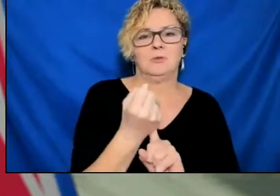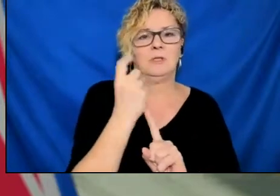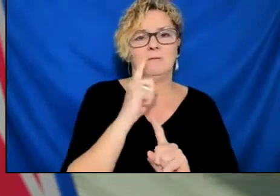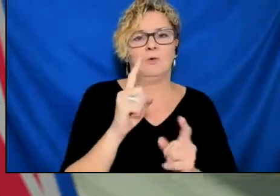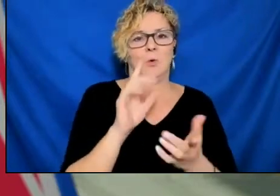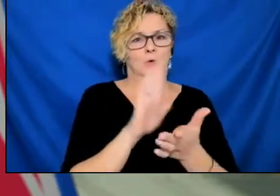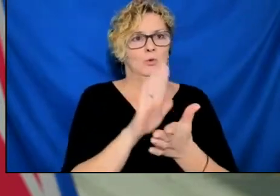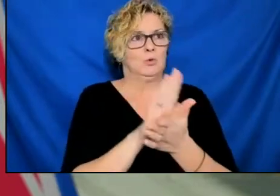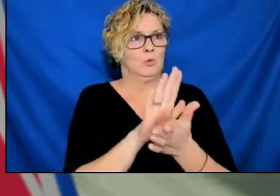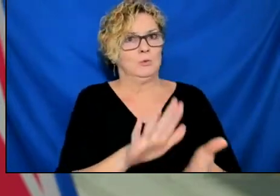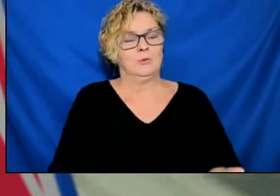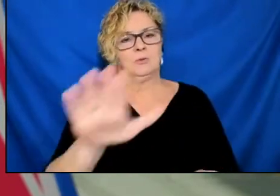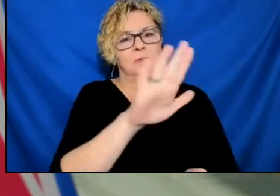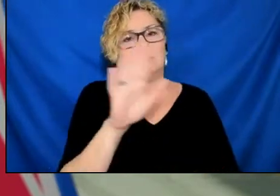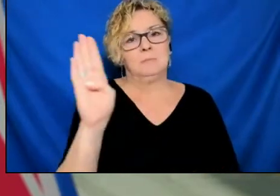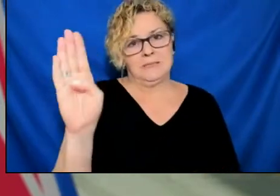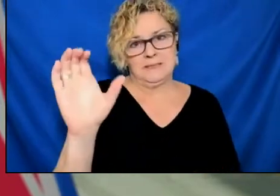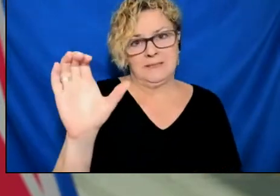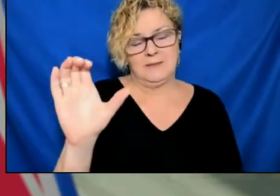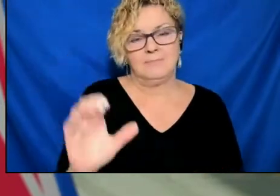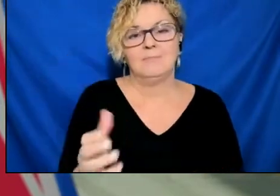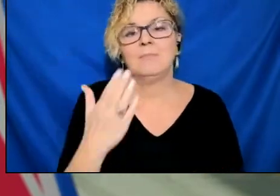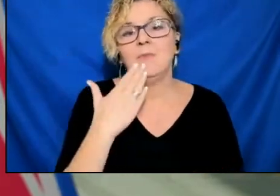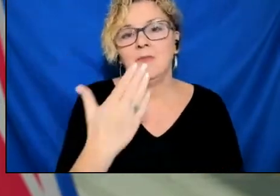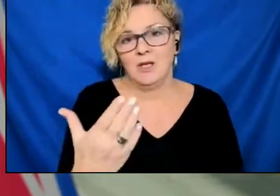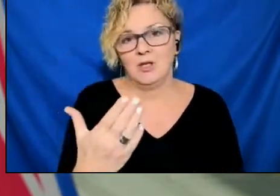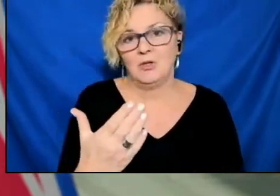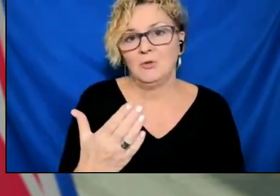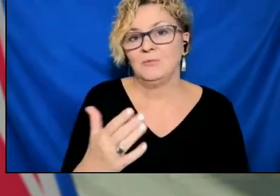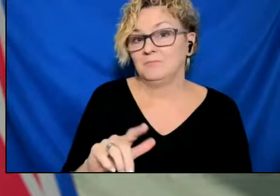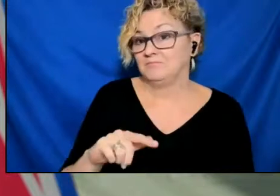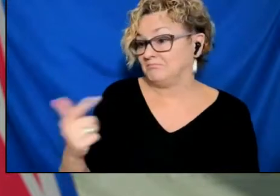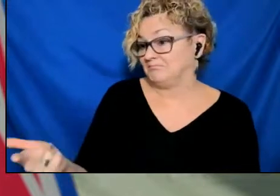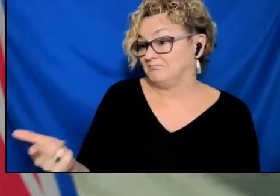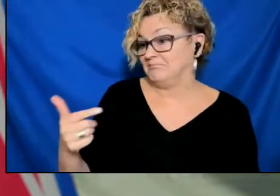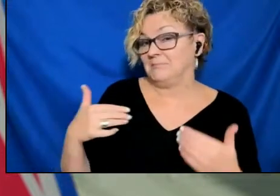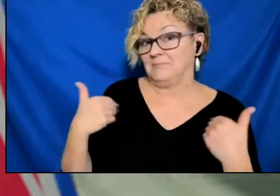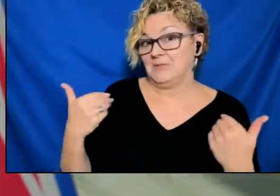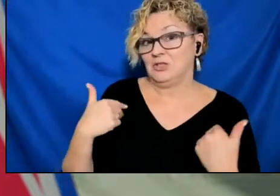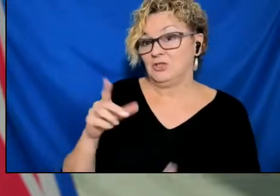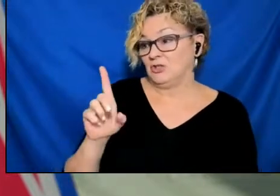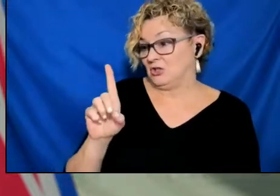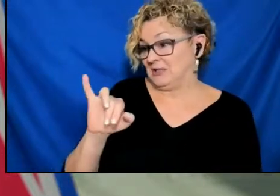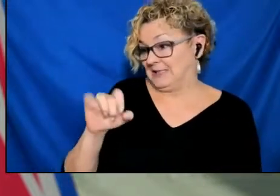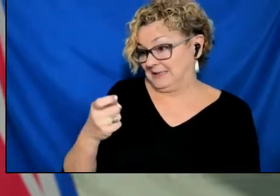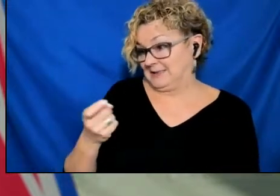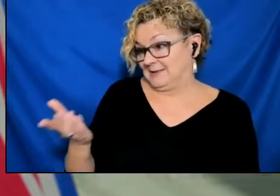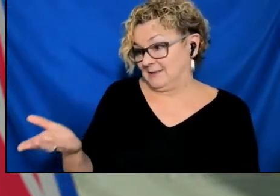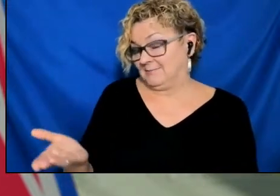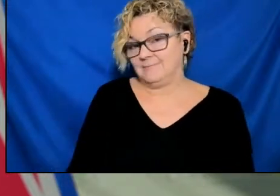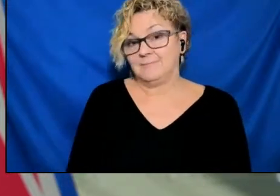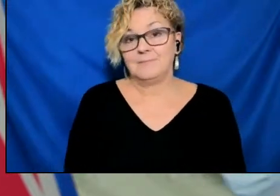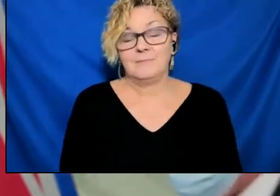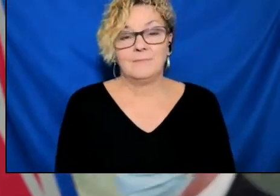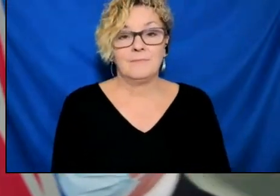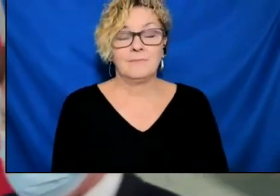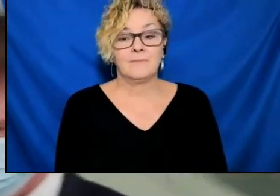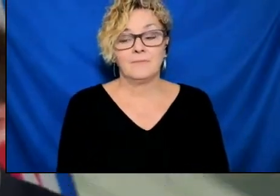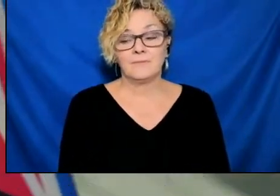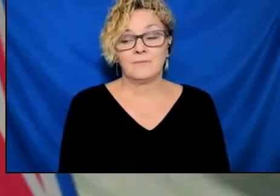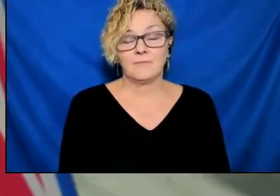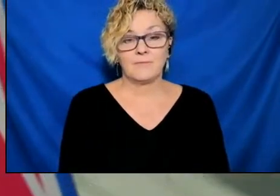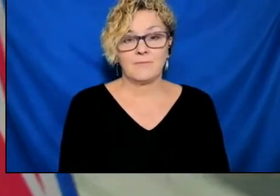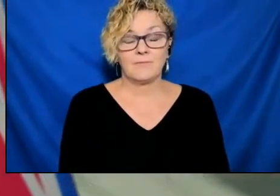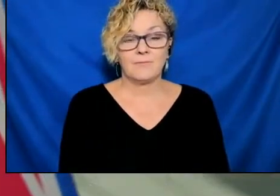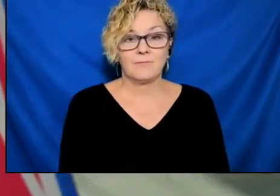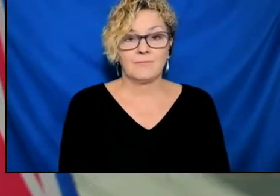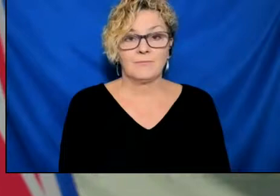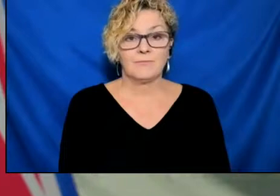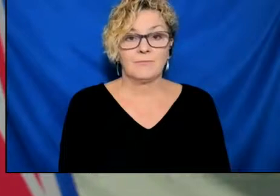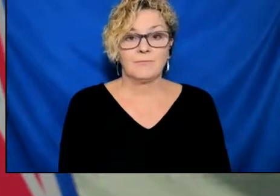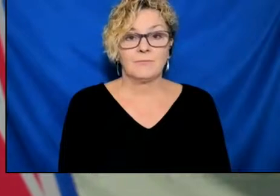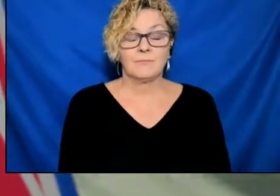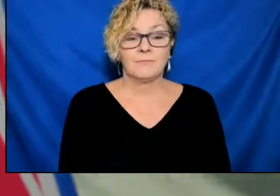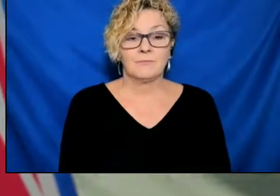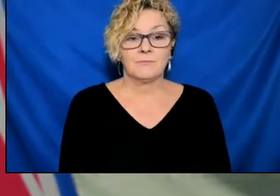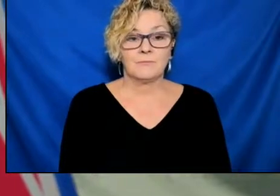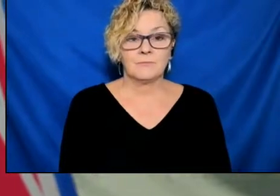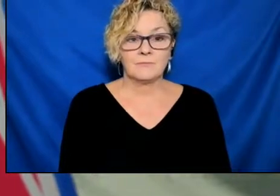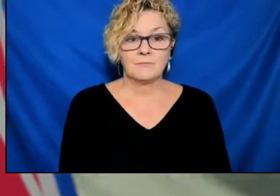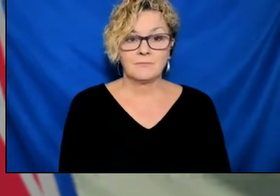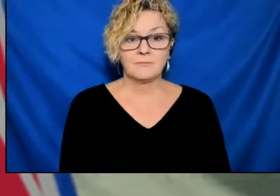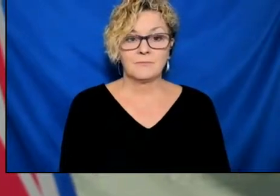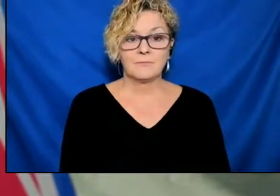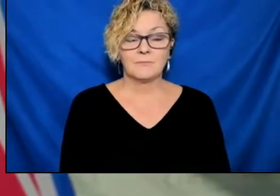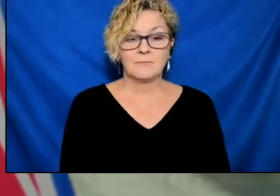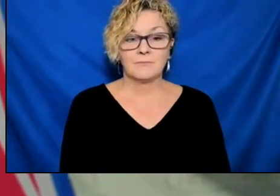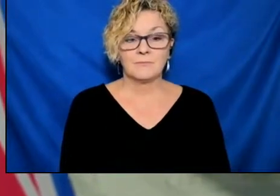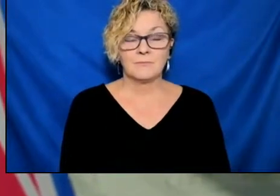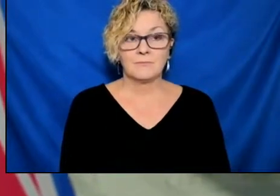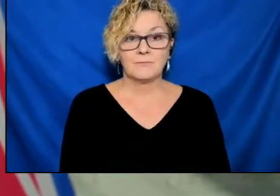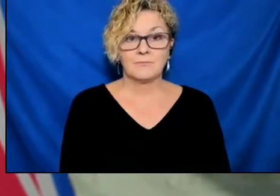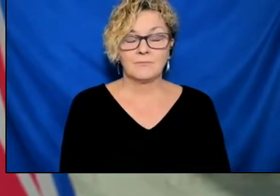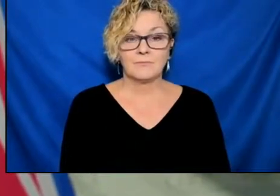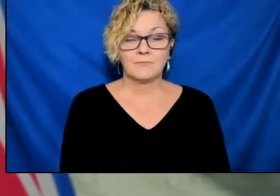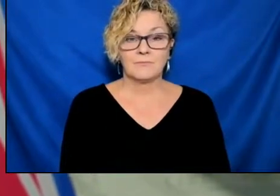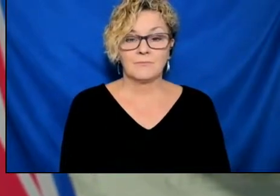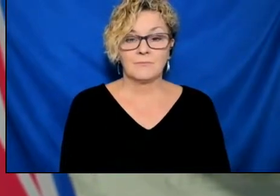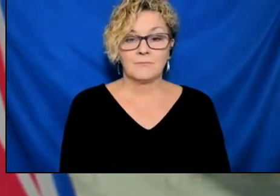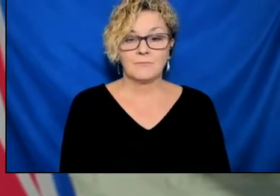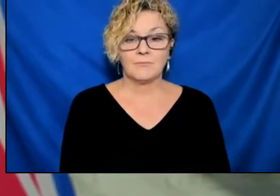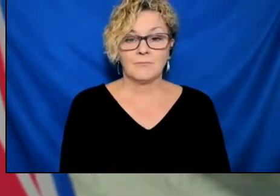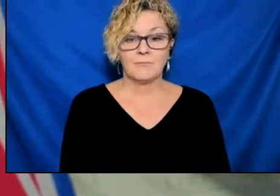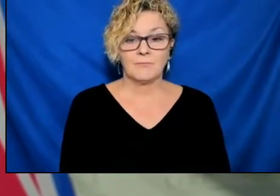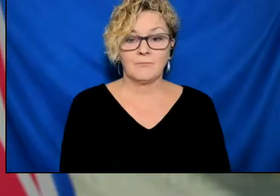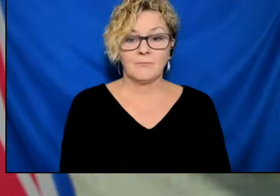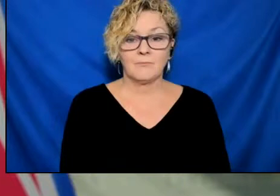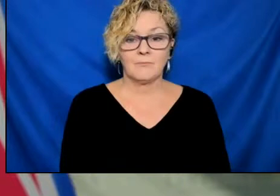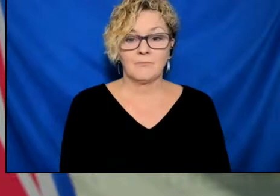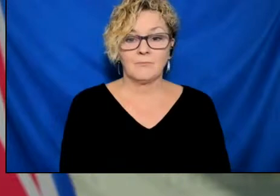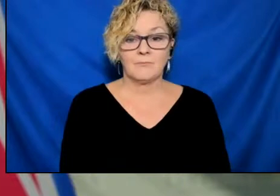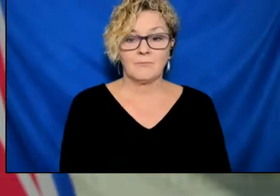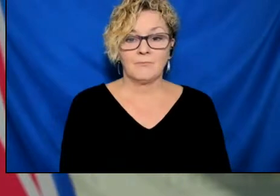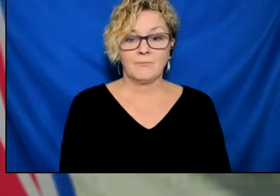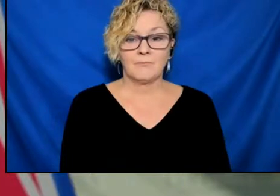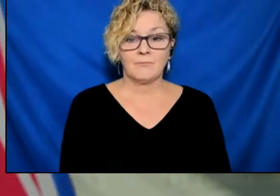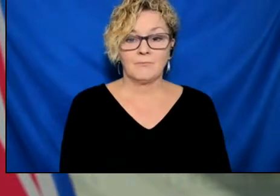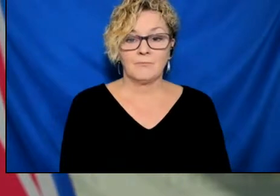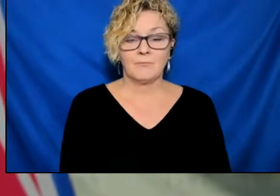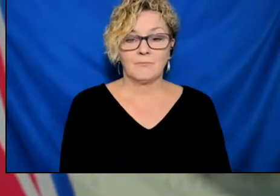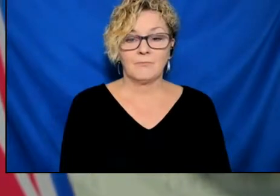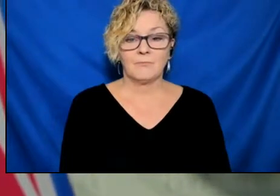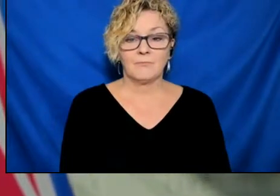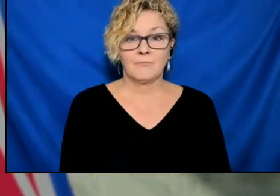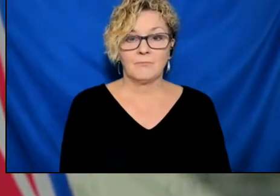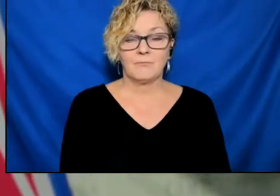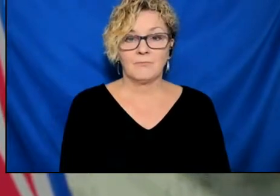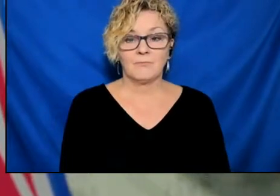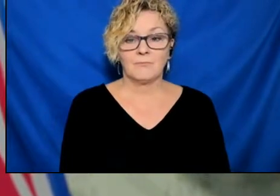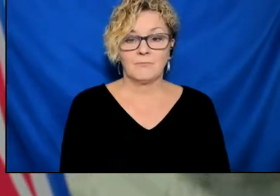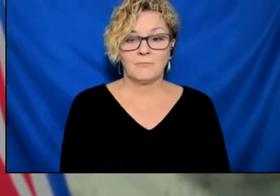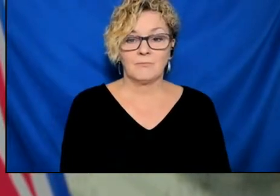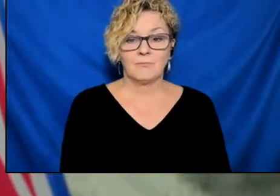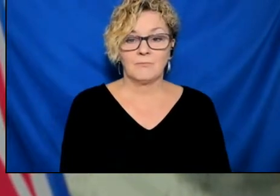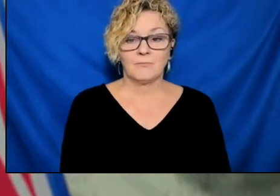turn it back to Minister Dix.